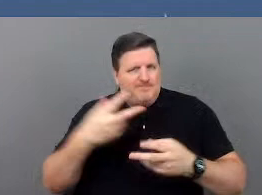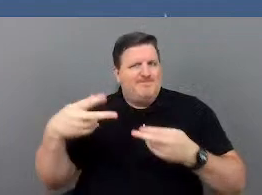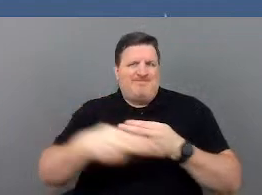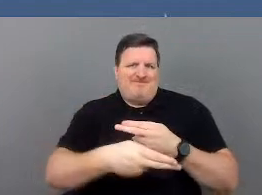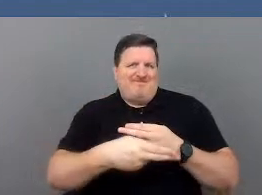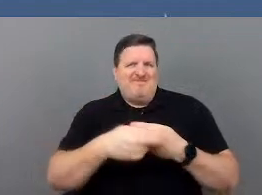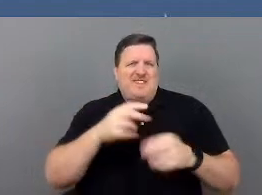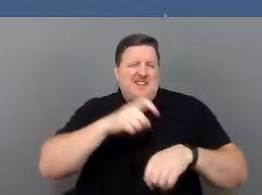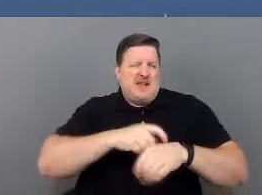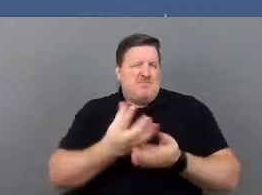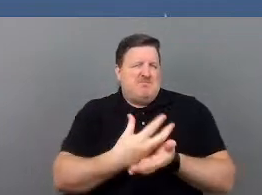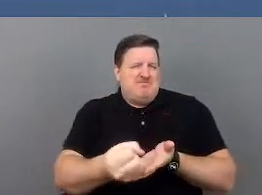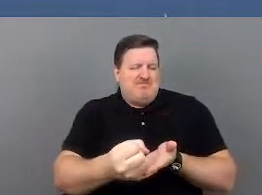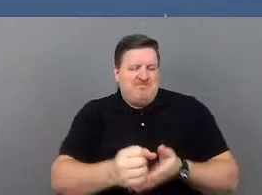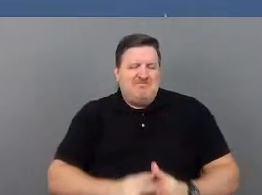THANK YOU.